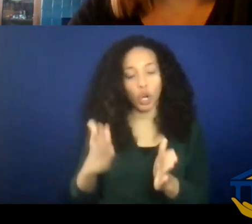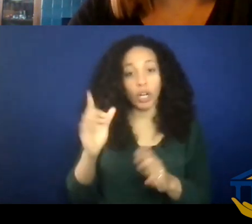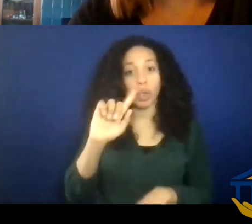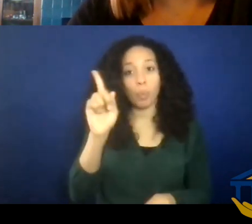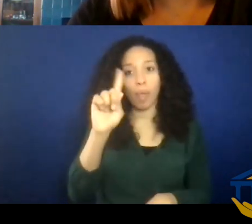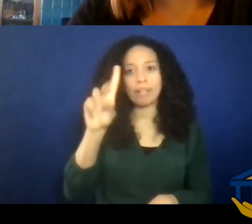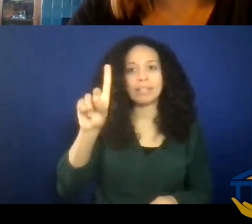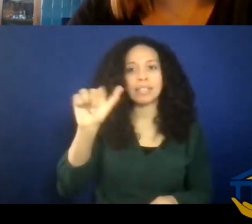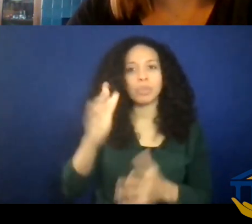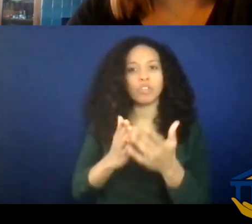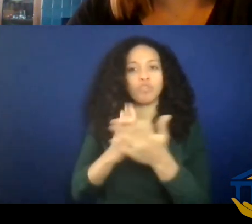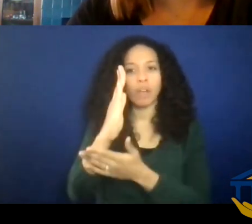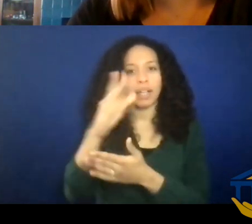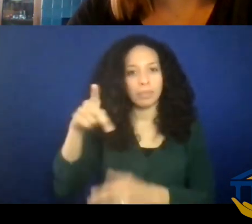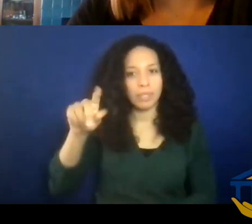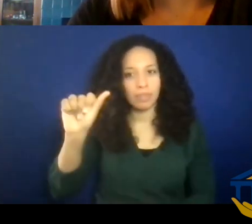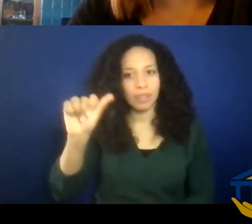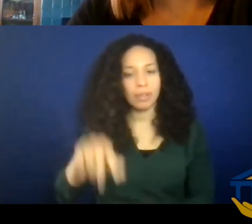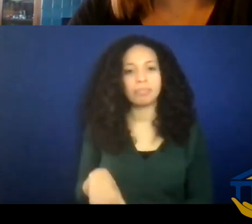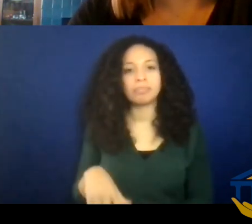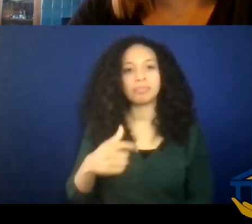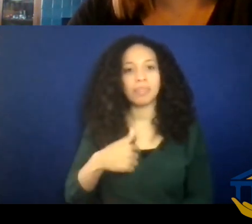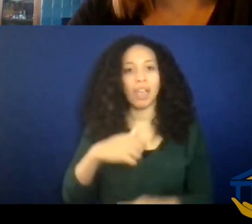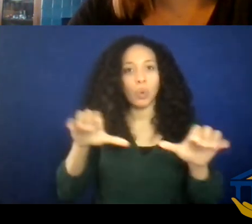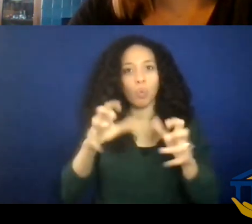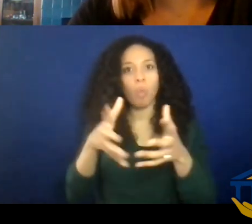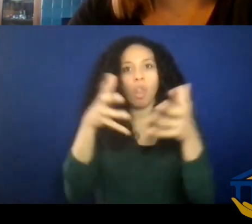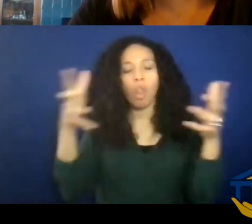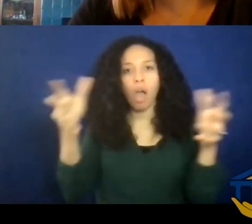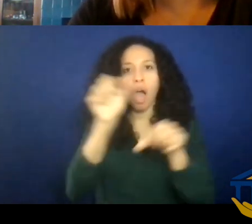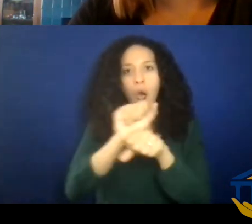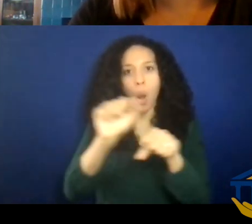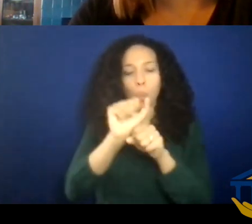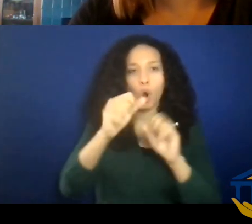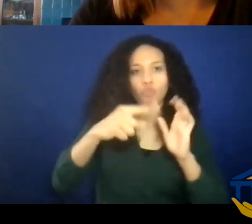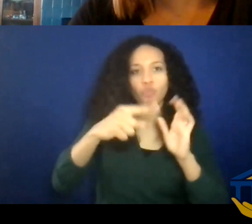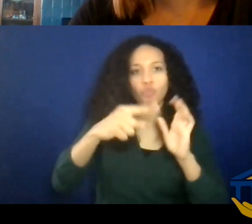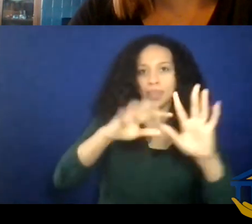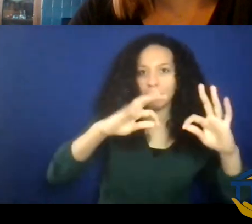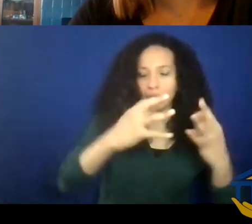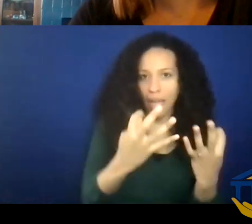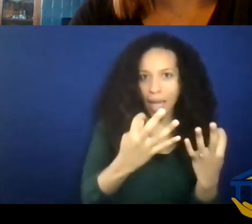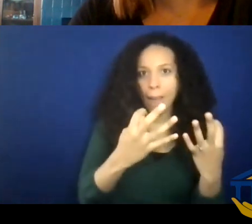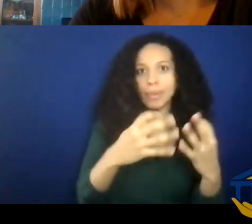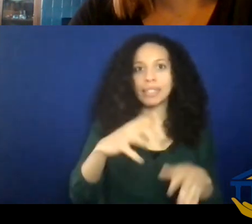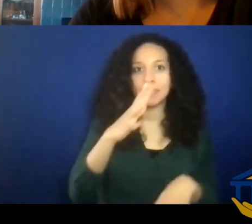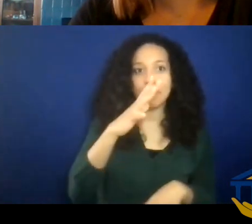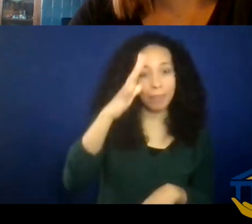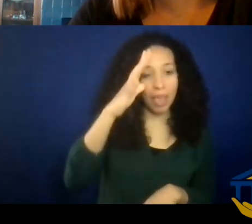I do a lot of work on behalf of families and parents of children with disabilities,